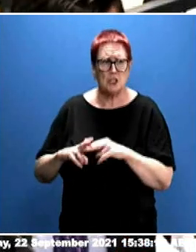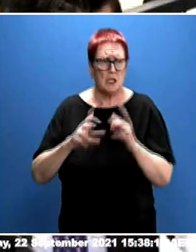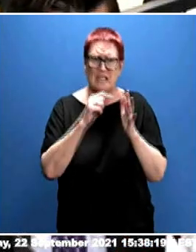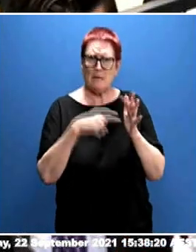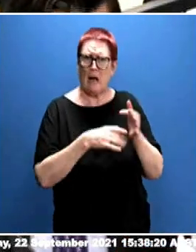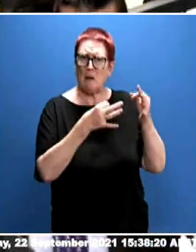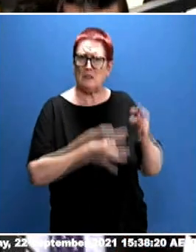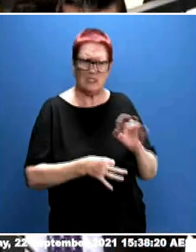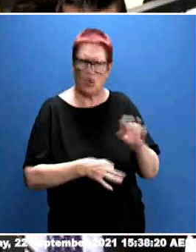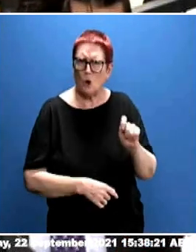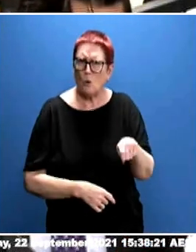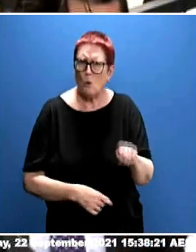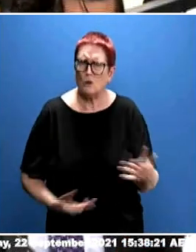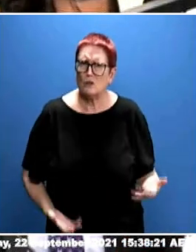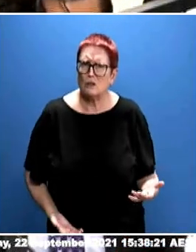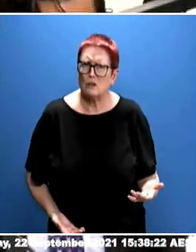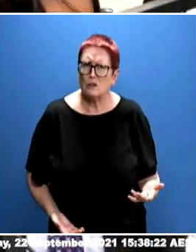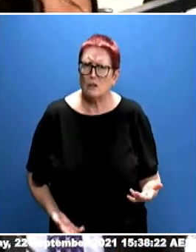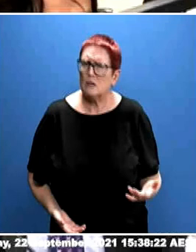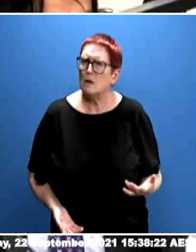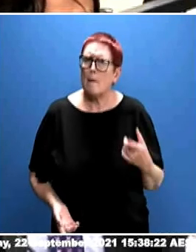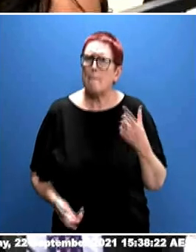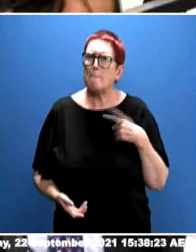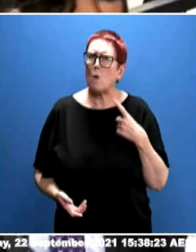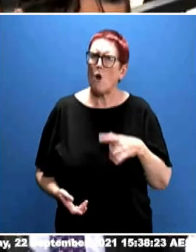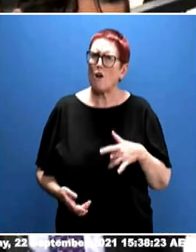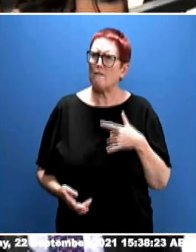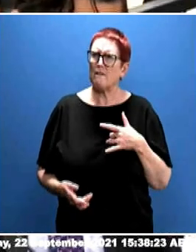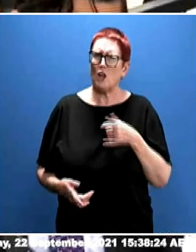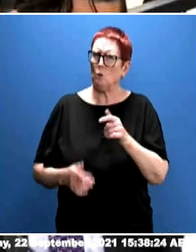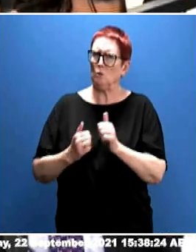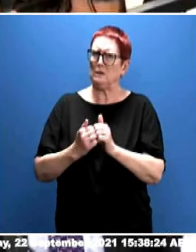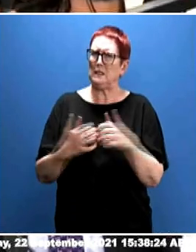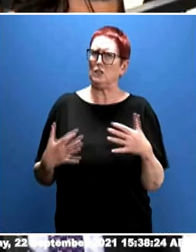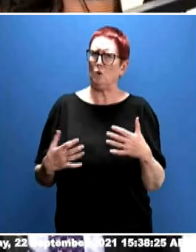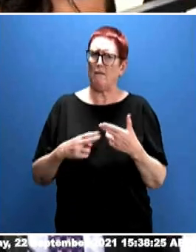But why is it a problem for a court or a mental health tribunal to say